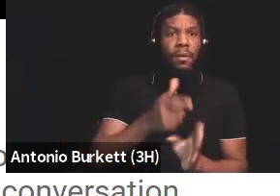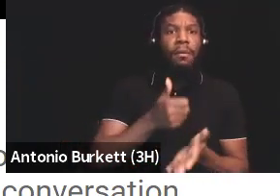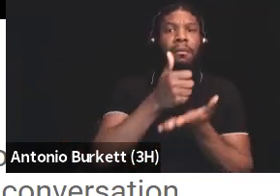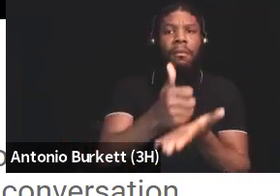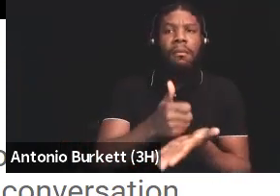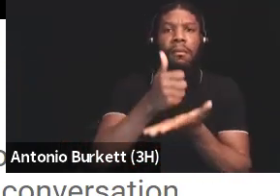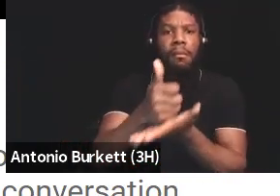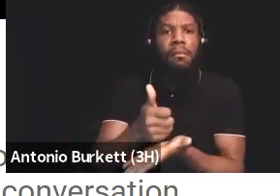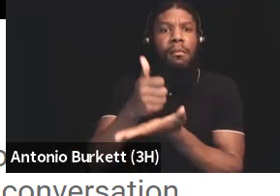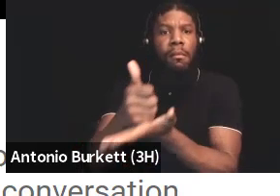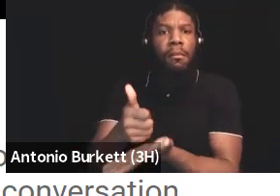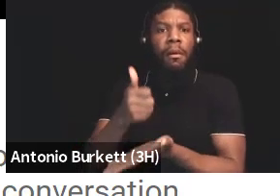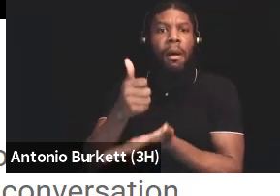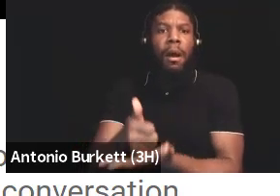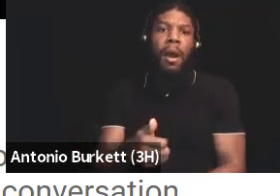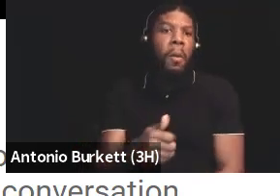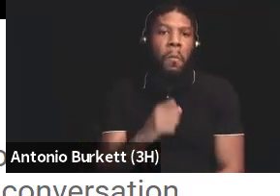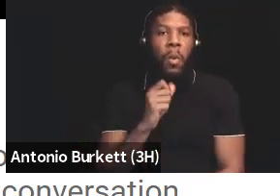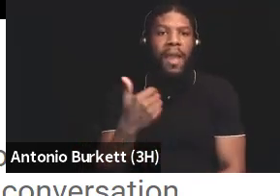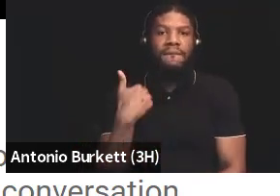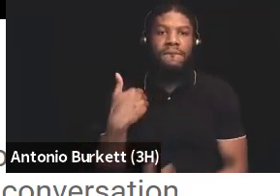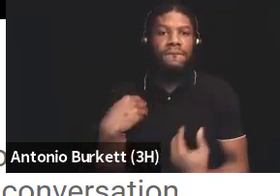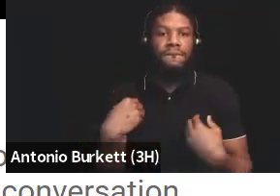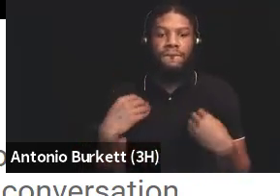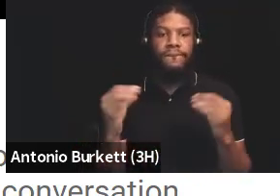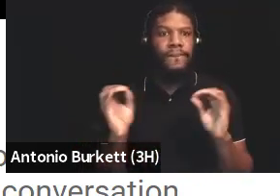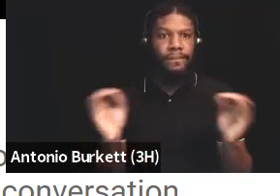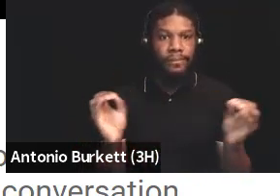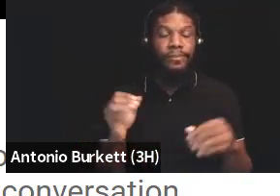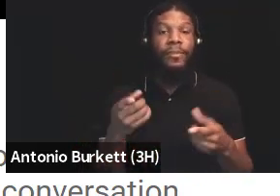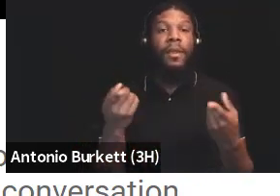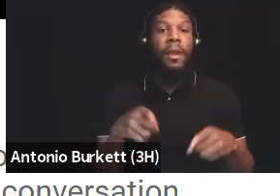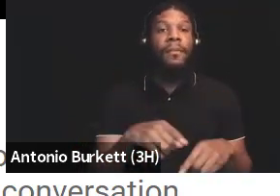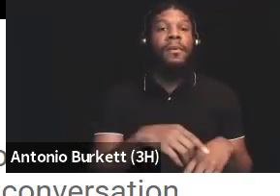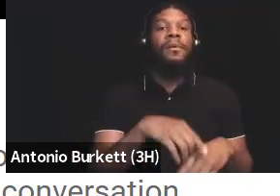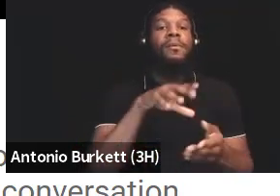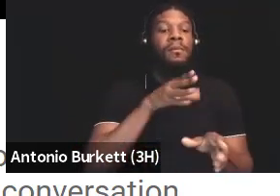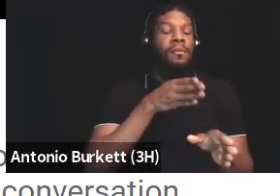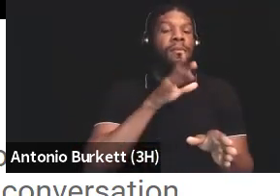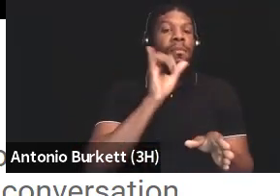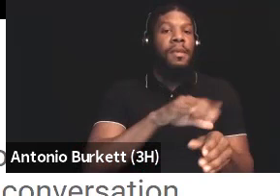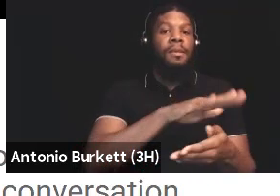way. So I reached out to the counseling center and I met my former colleague,